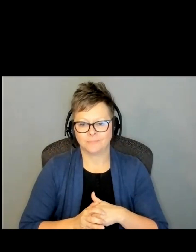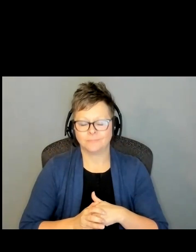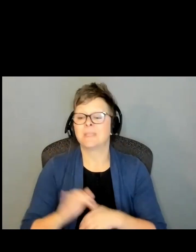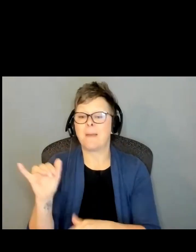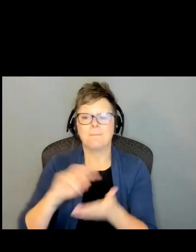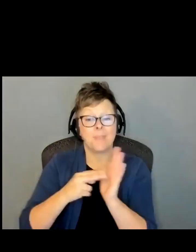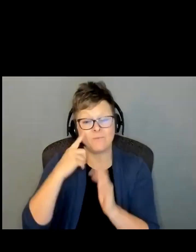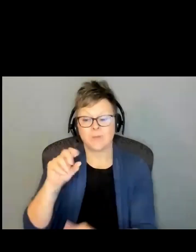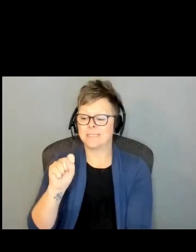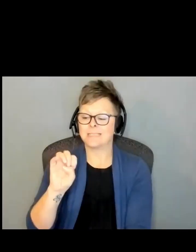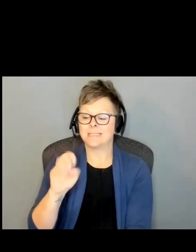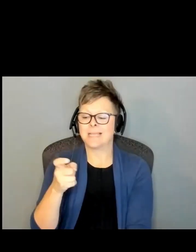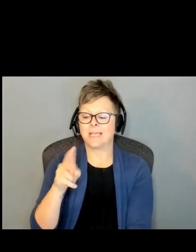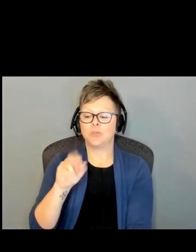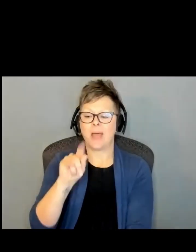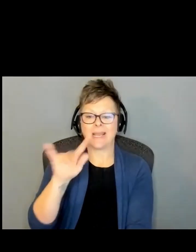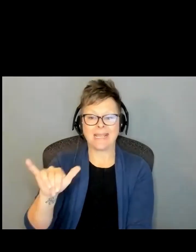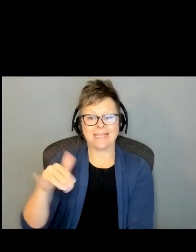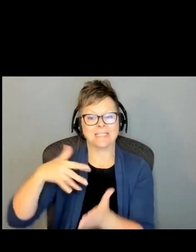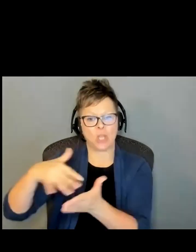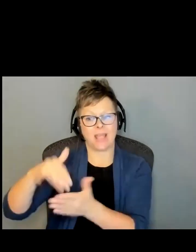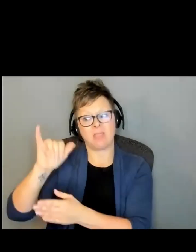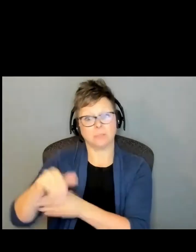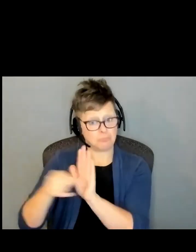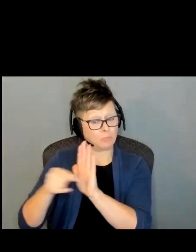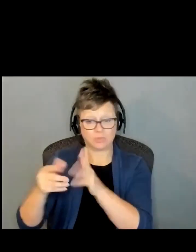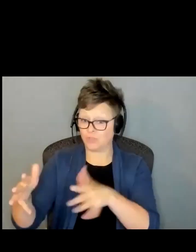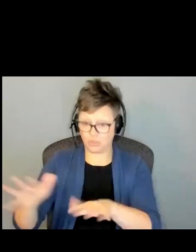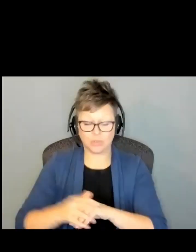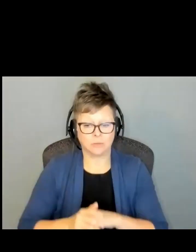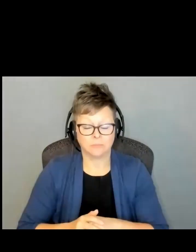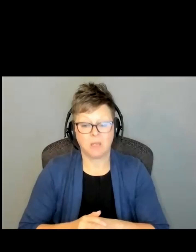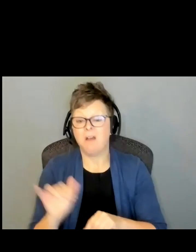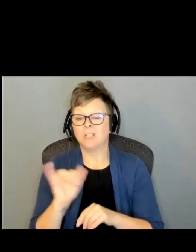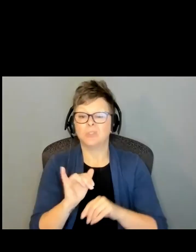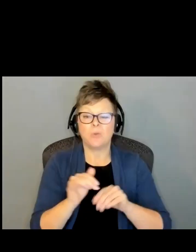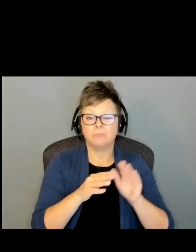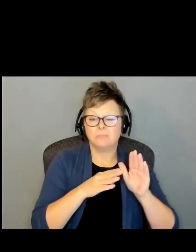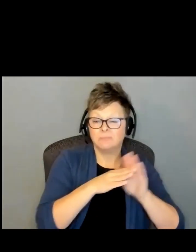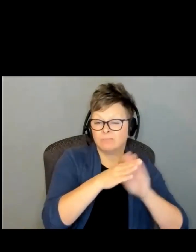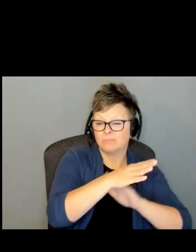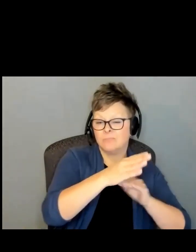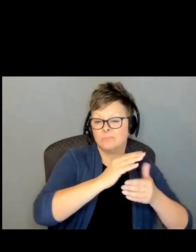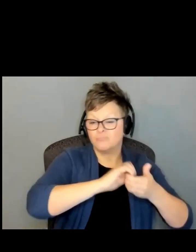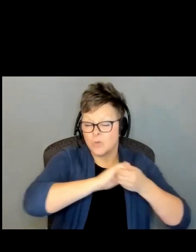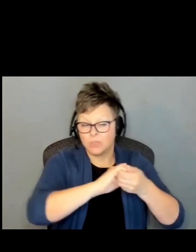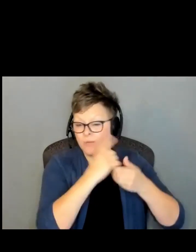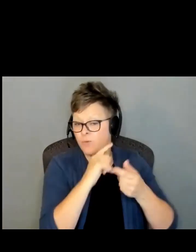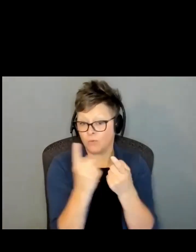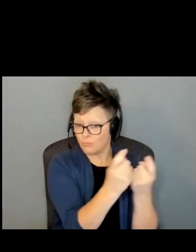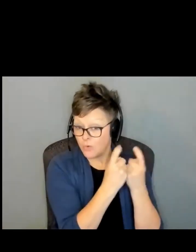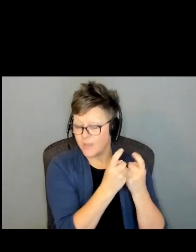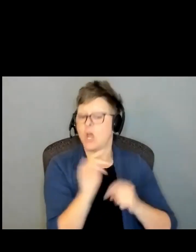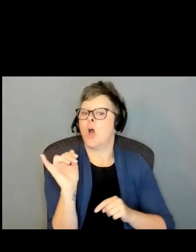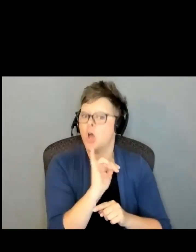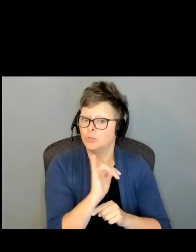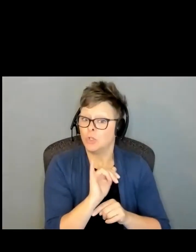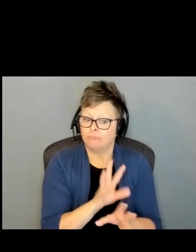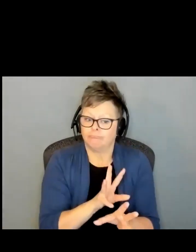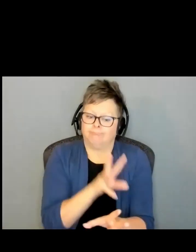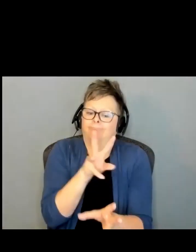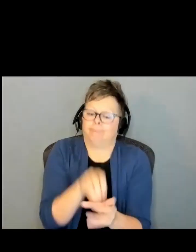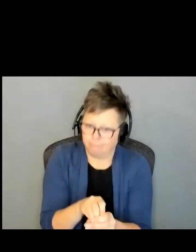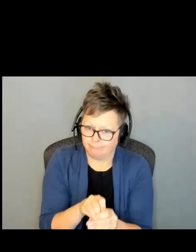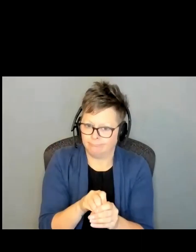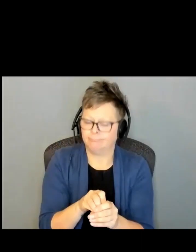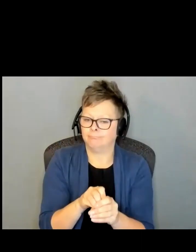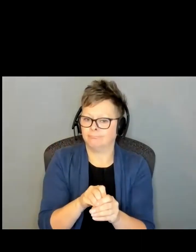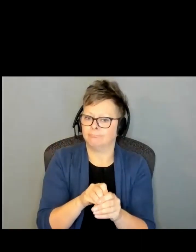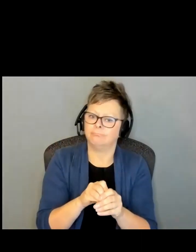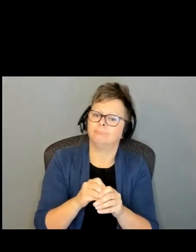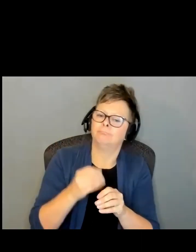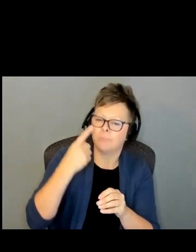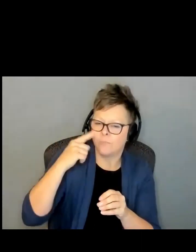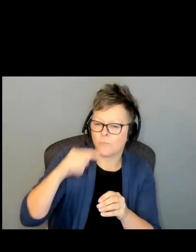study which has been published; forming partnerships for recruitment; and engagement as a study